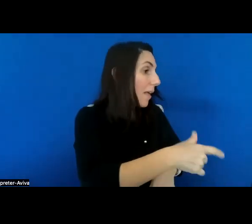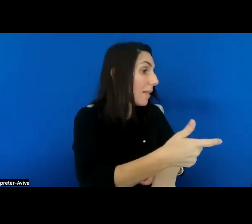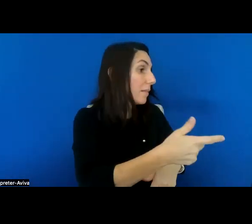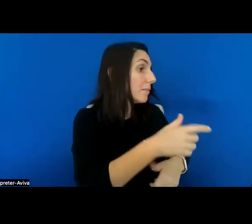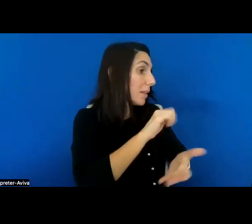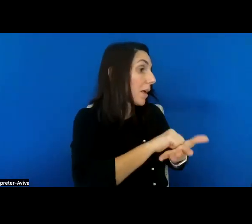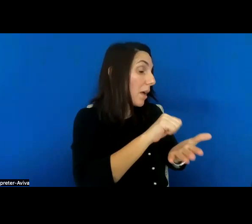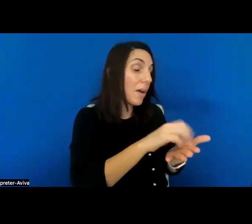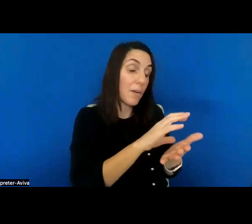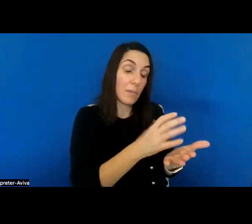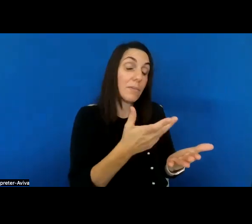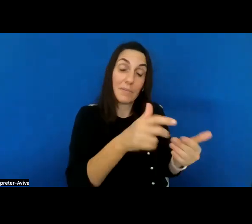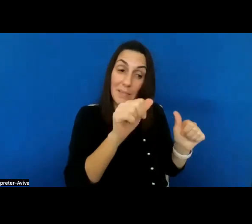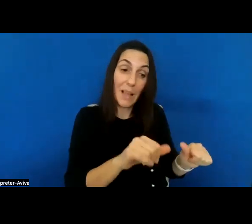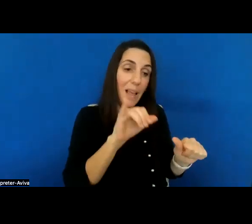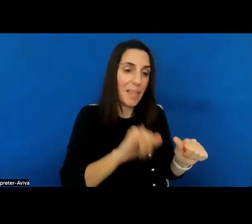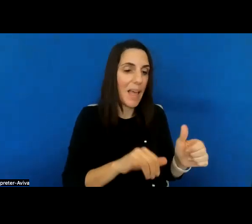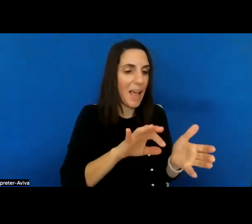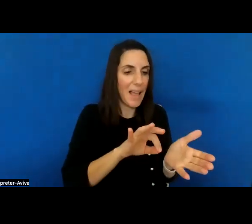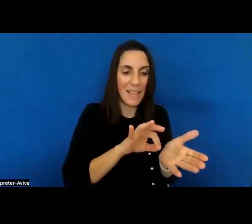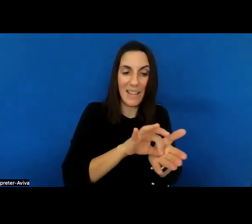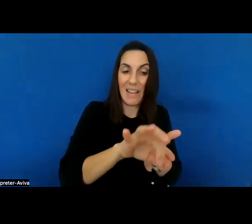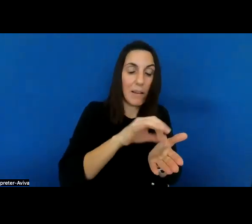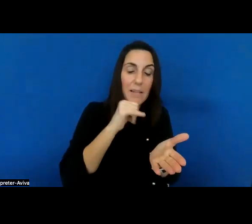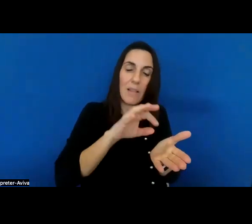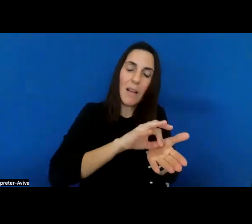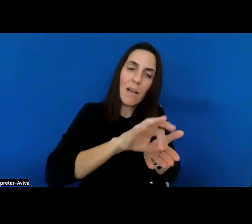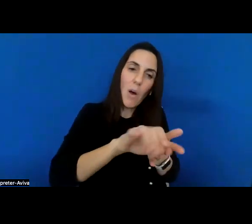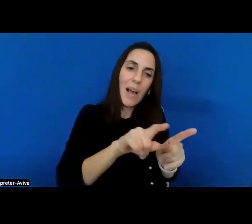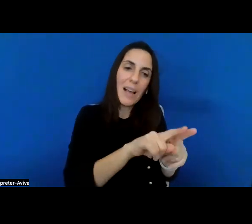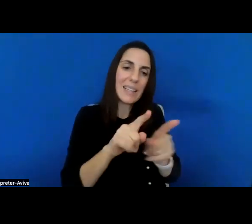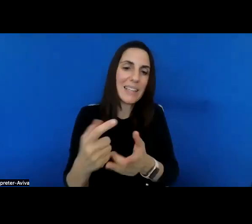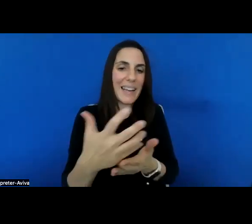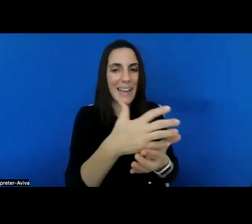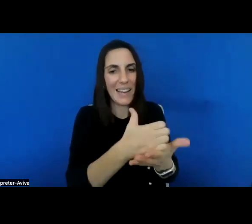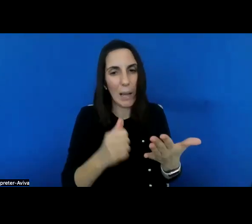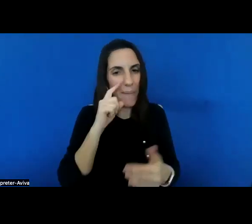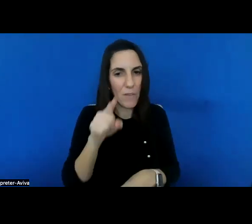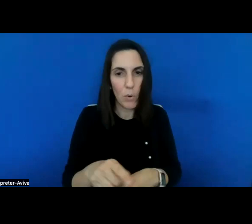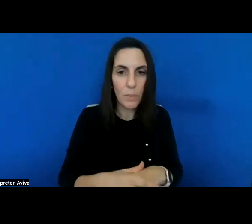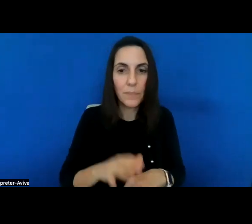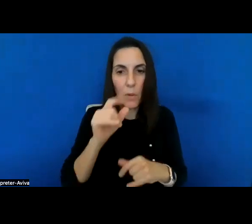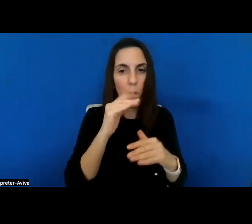11:38:57 So it counts as a qualified gift. With that it is limited to 17,000 per county